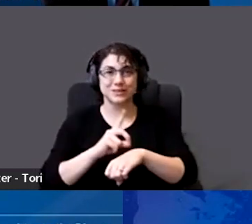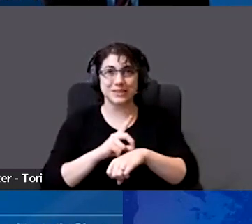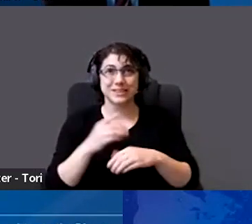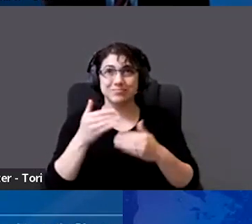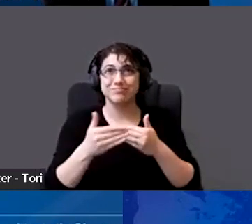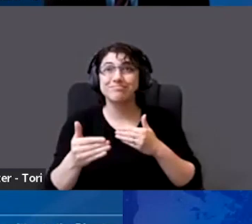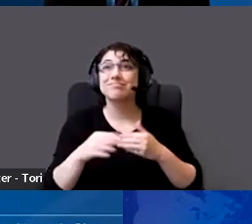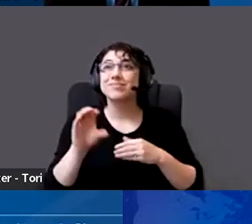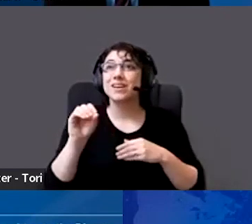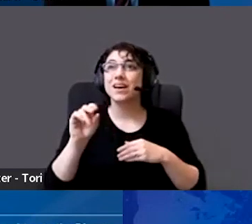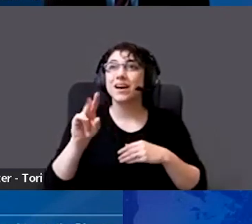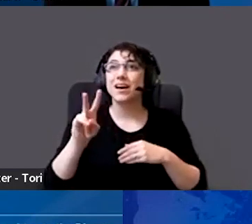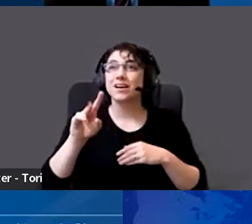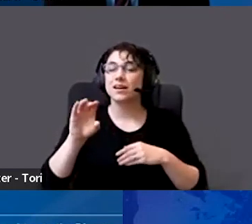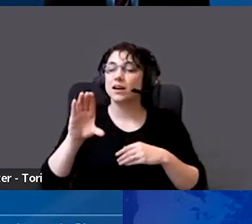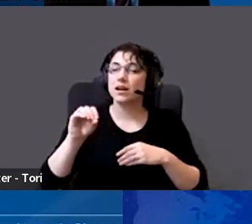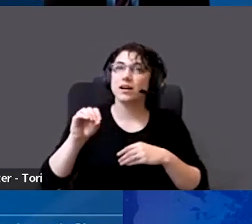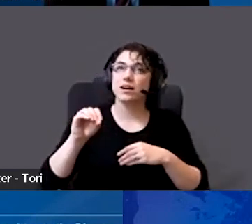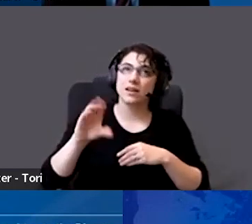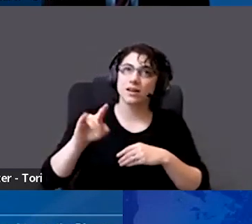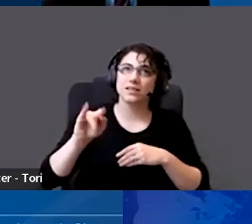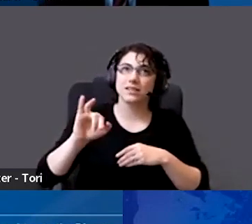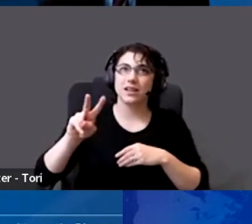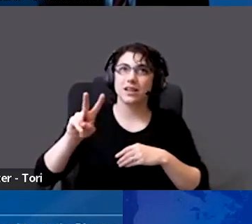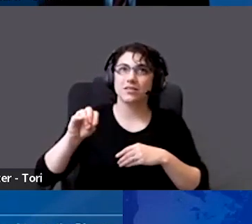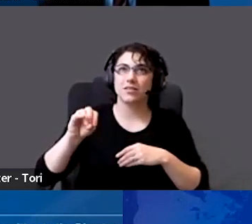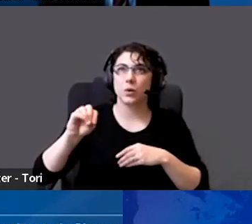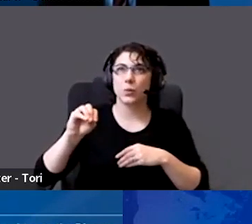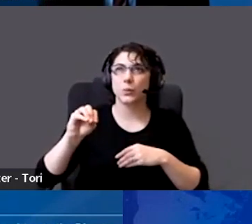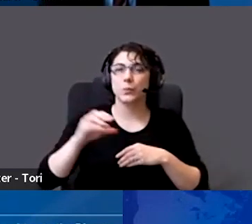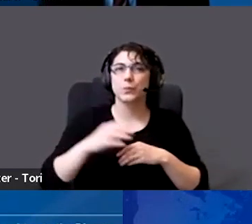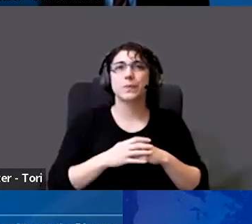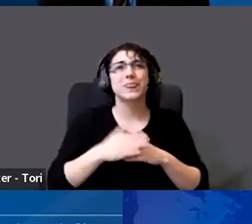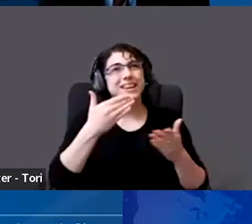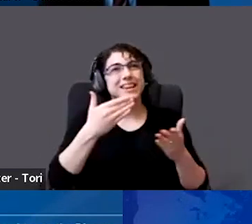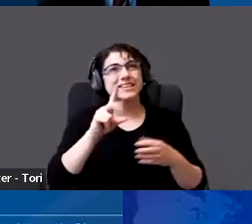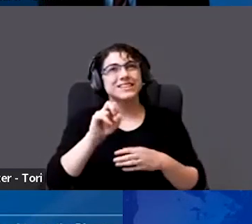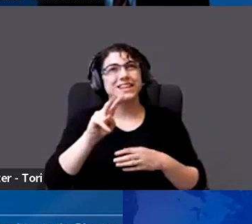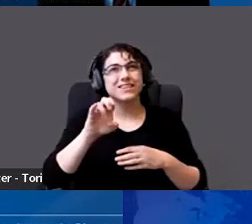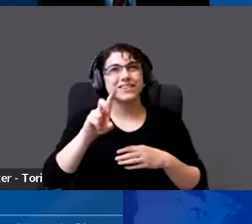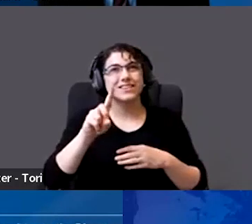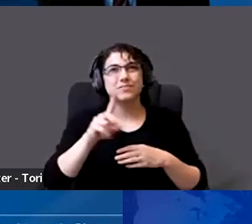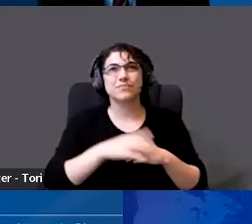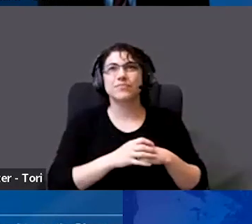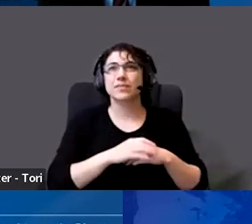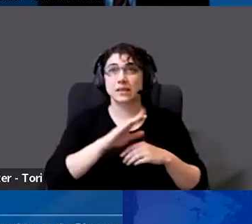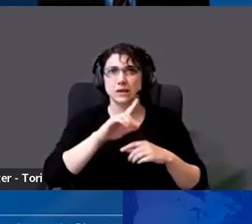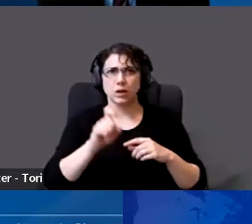Thanks, David. David, the question might be for you or maybe it's for John.